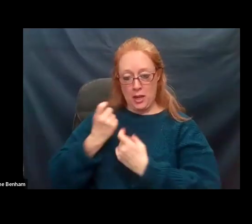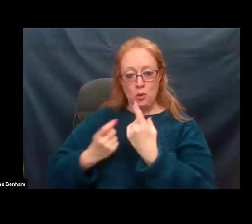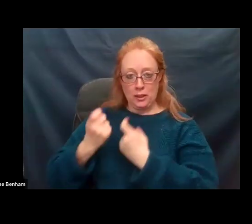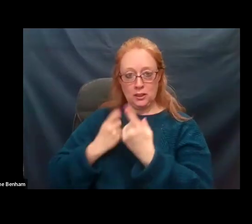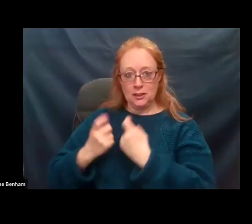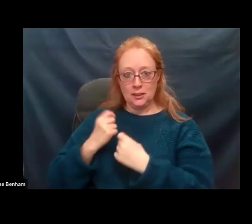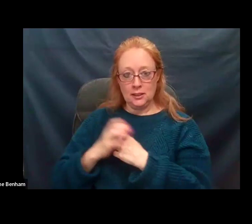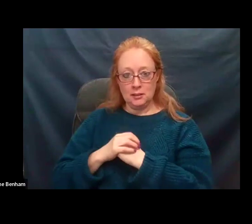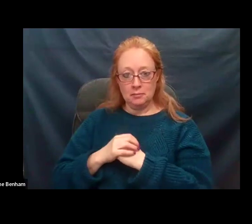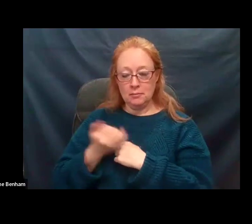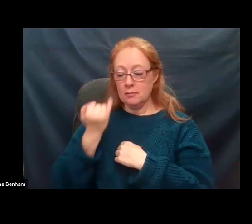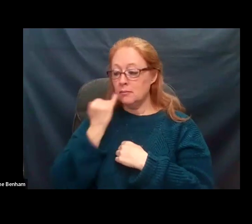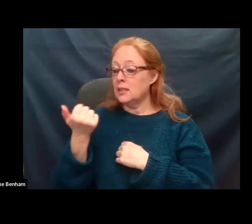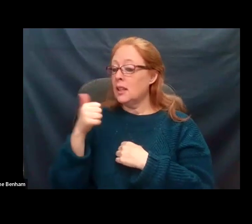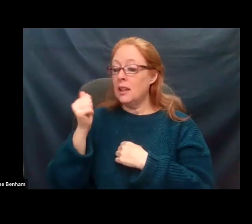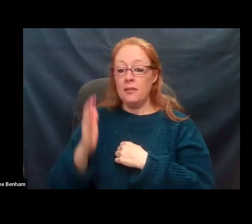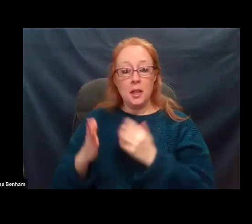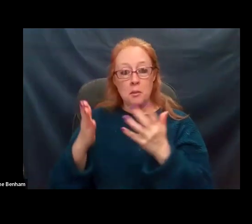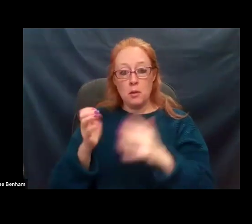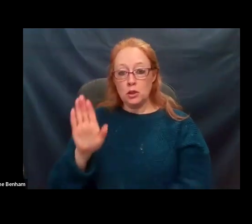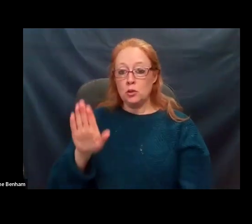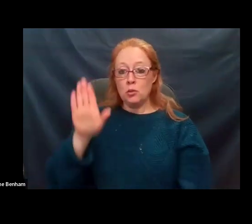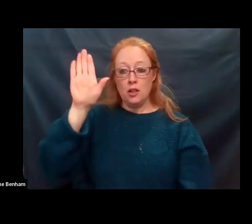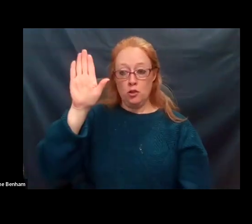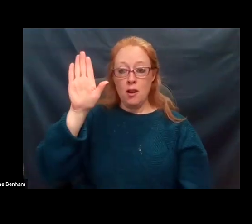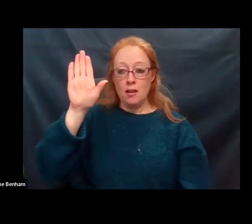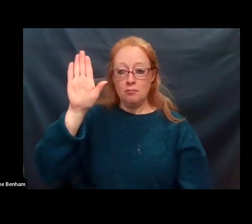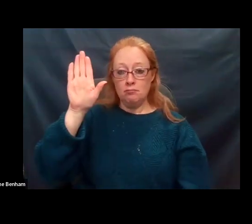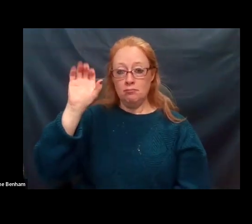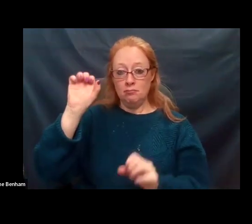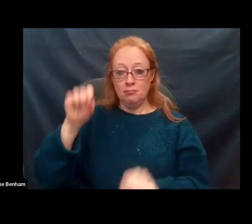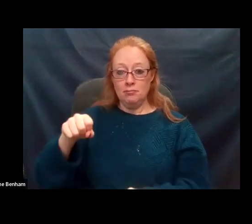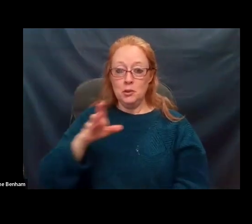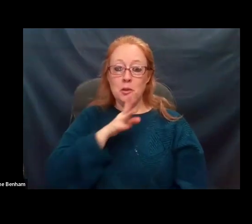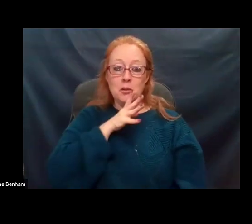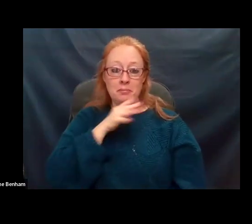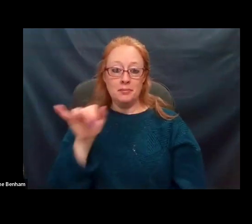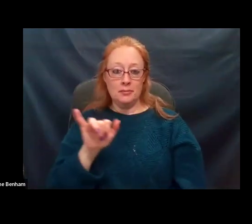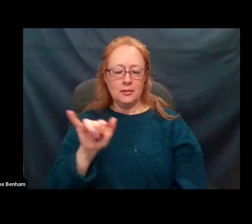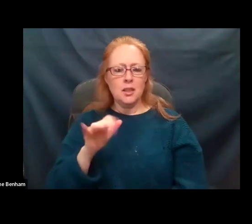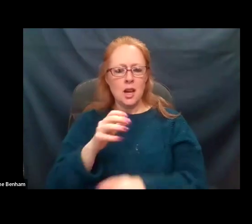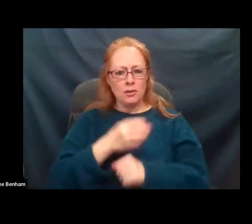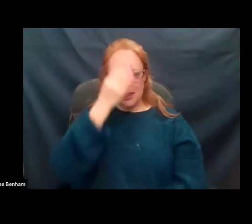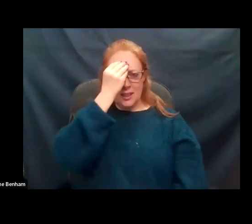Yeah From the audience. And if anyone wants to raise their hand we can also call on them.